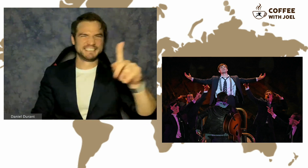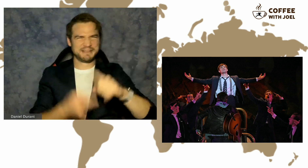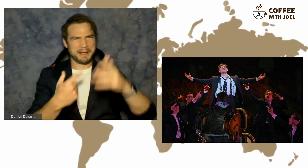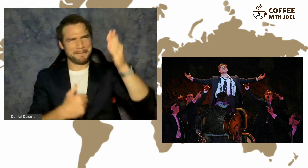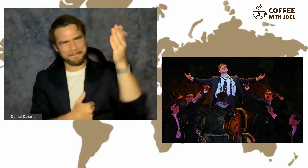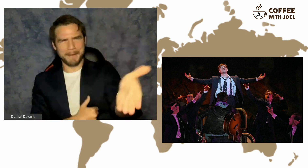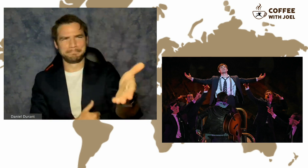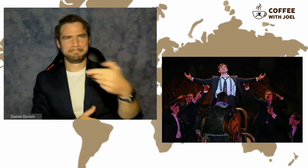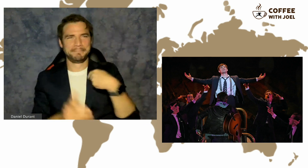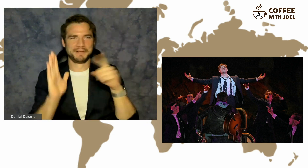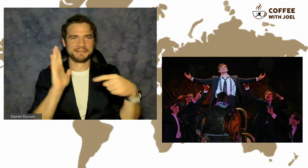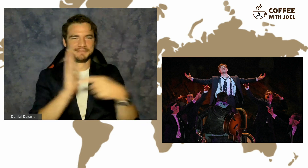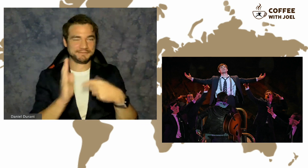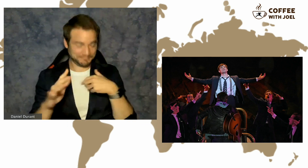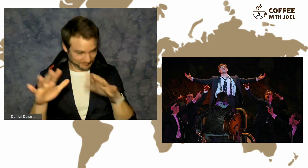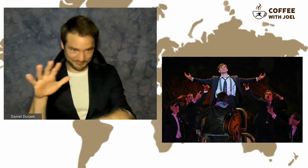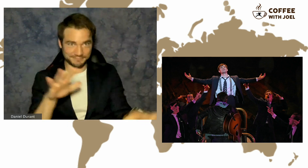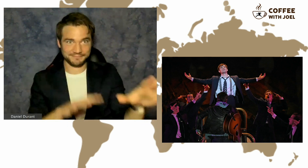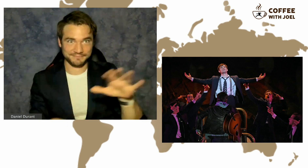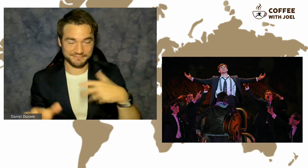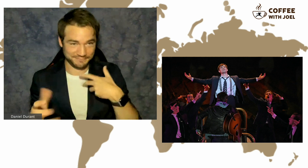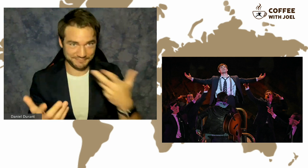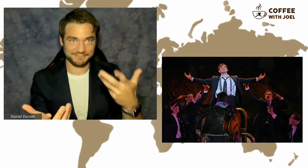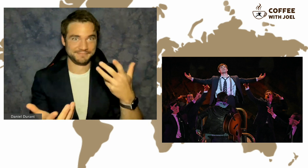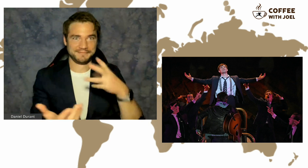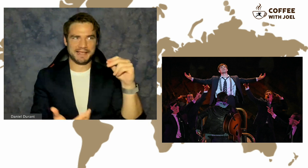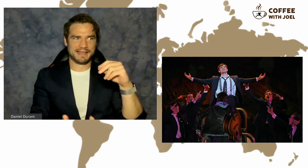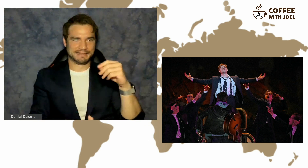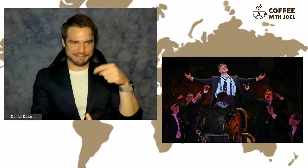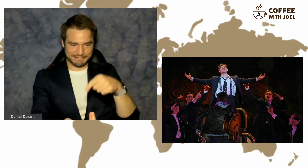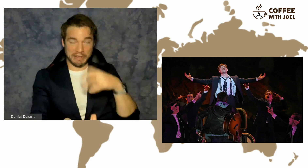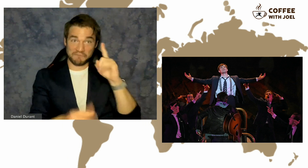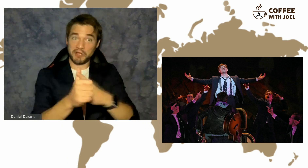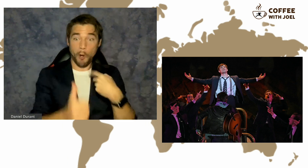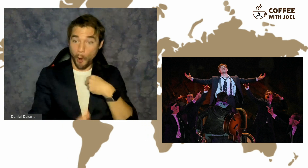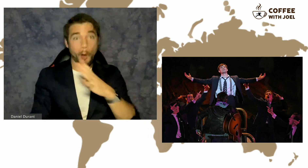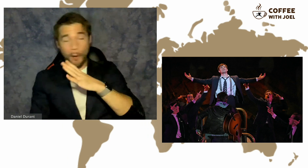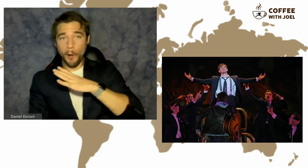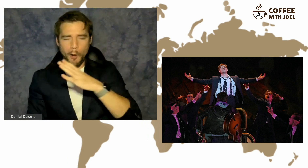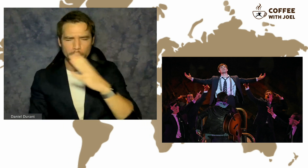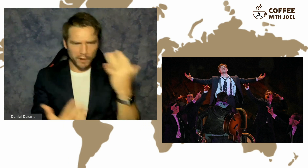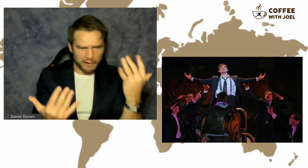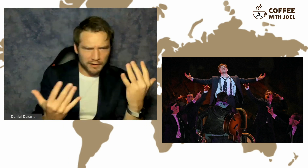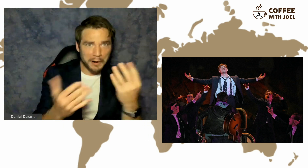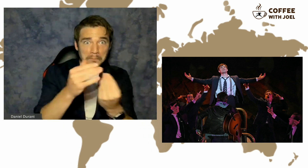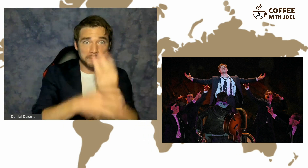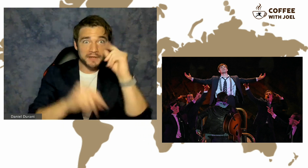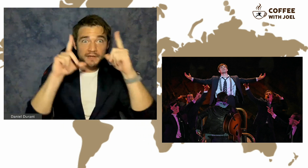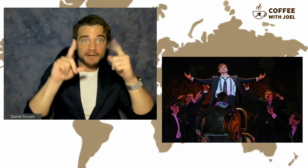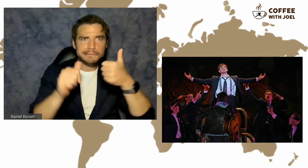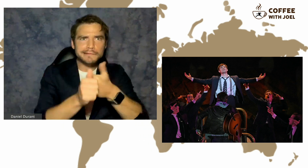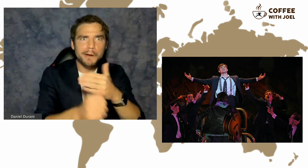and take the risk to offer me the role. And at first I was up for it, then I realized…